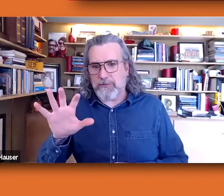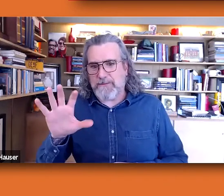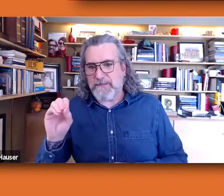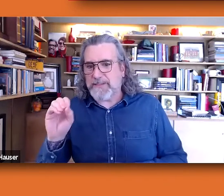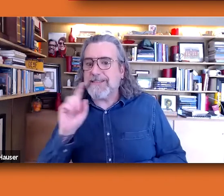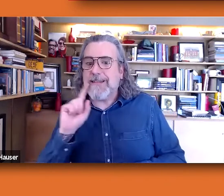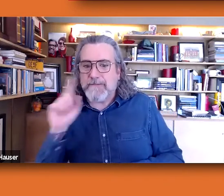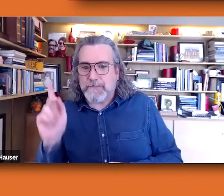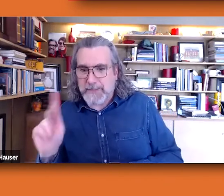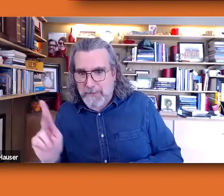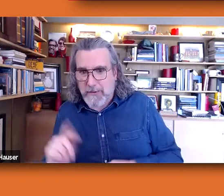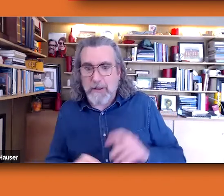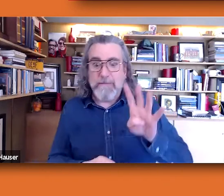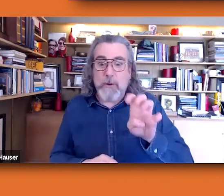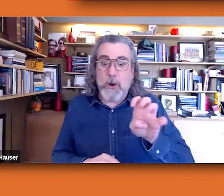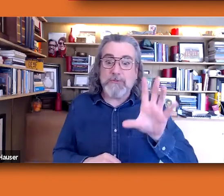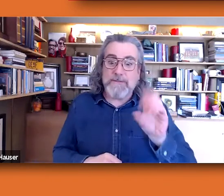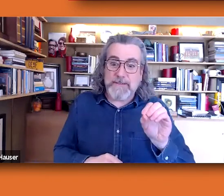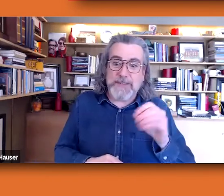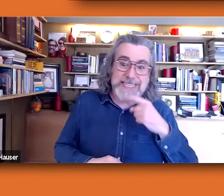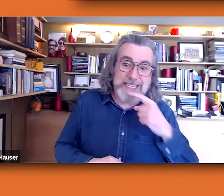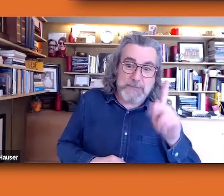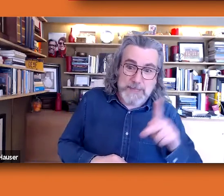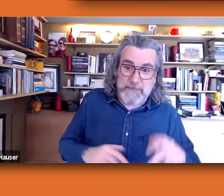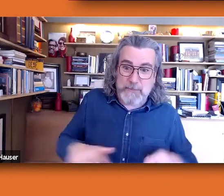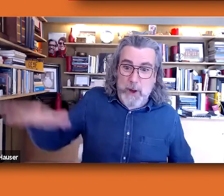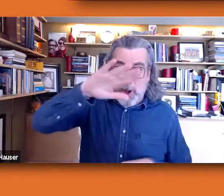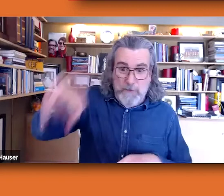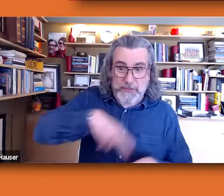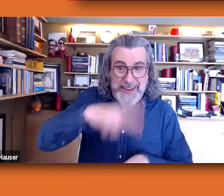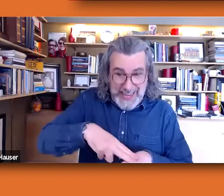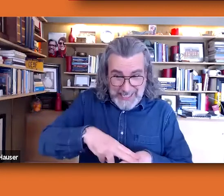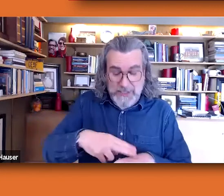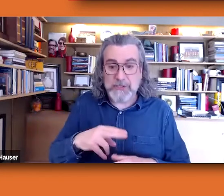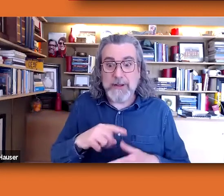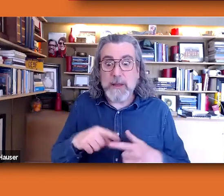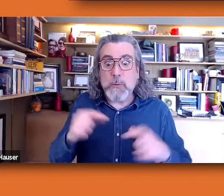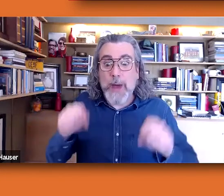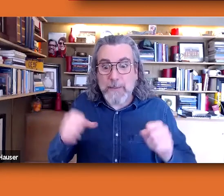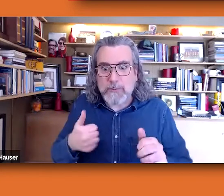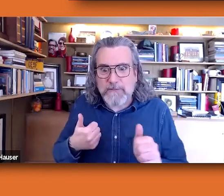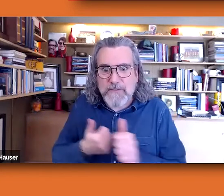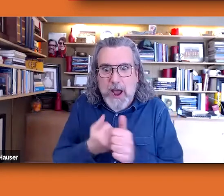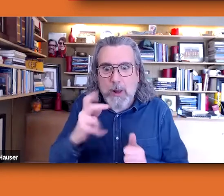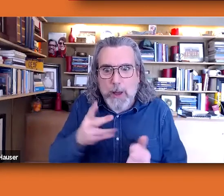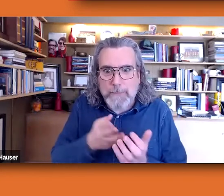The project includes 450 deaf participants and 450 hearing participants all over the country,